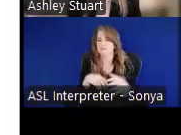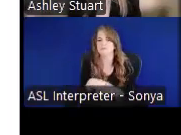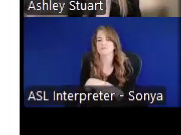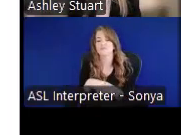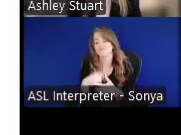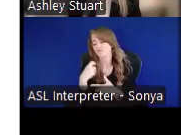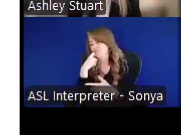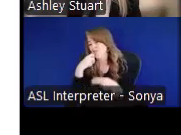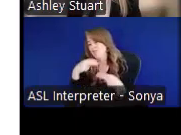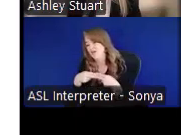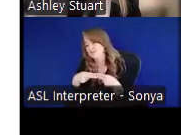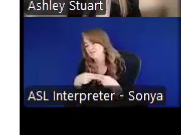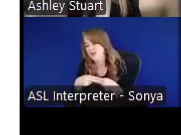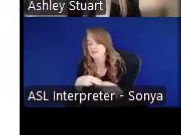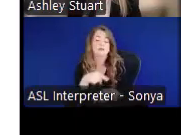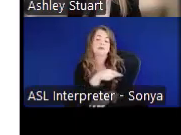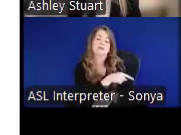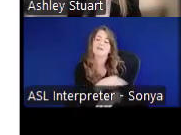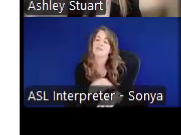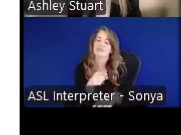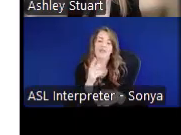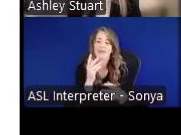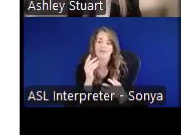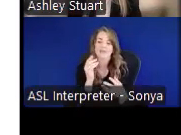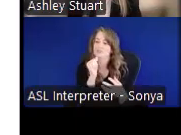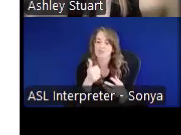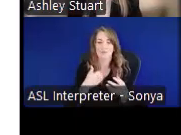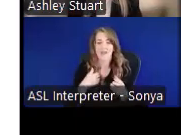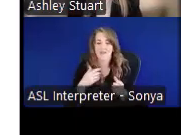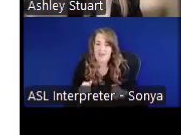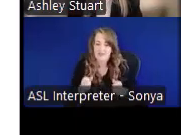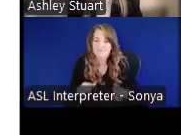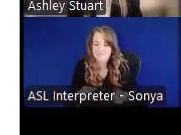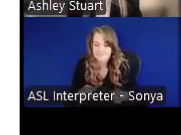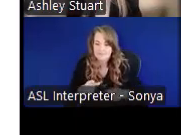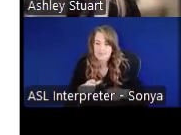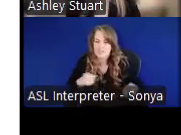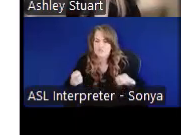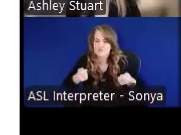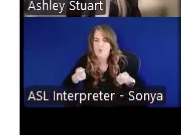they also lack that inhibitory control to be able to wait.